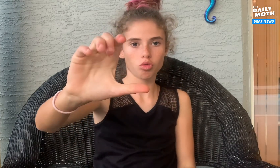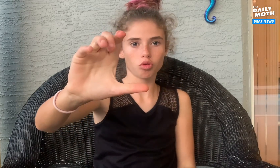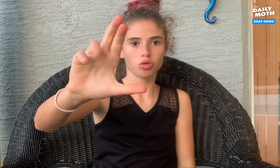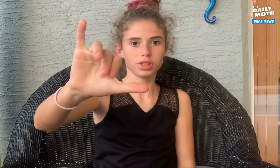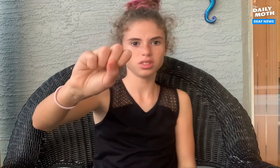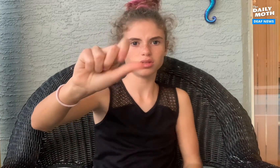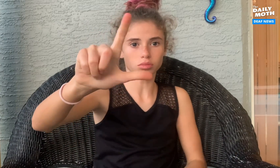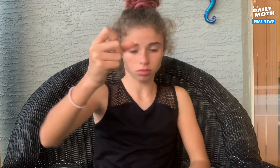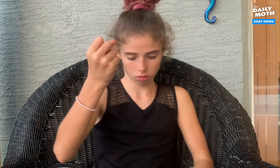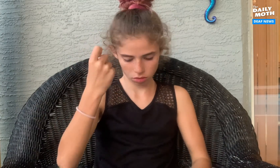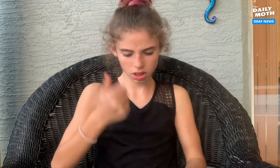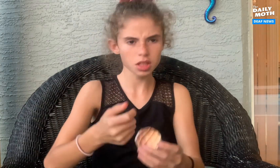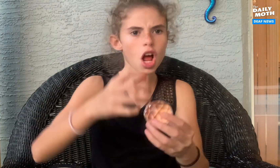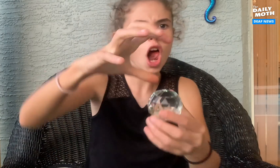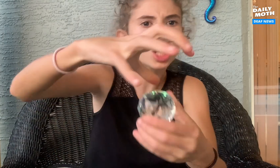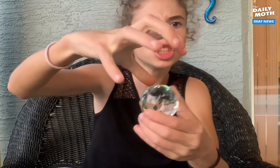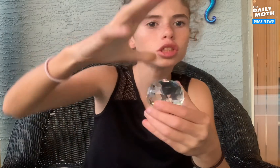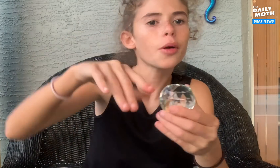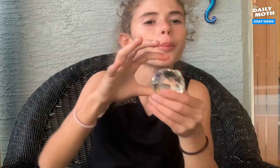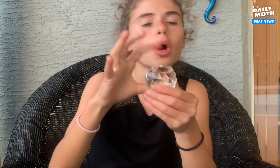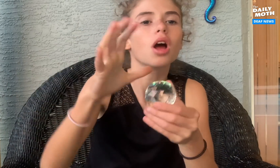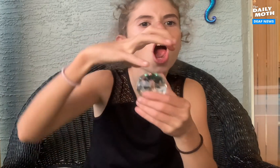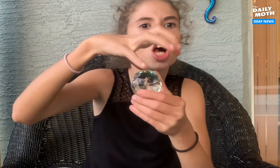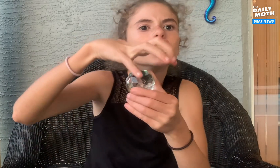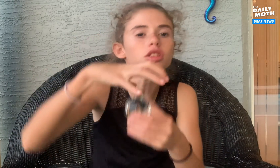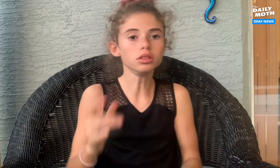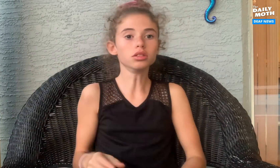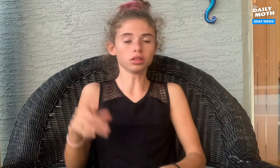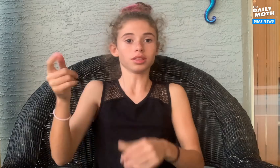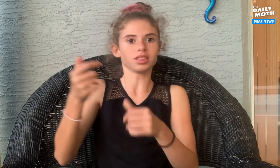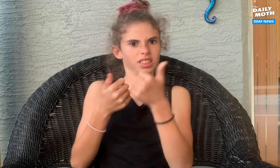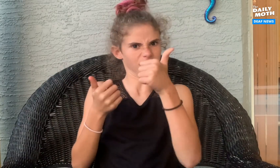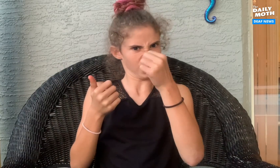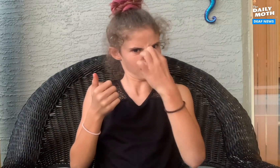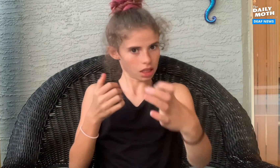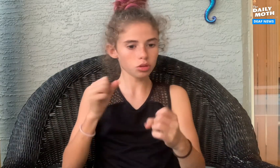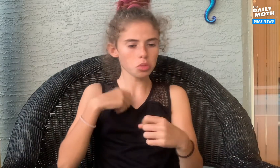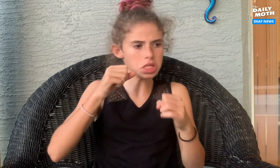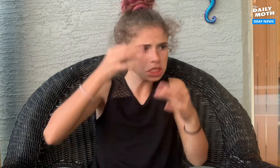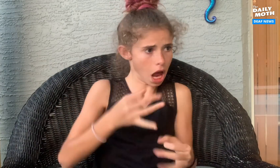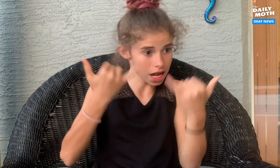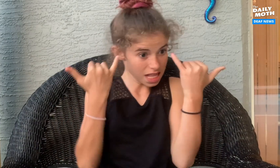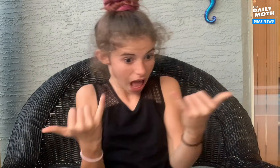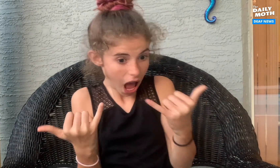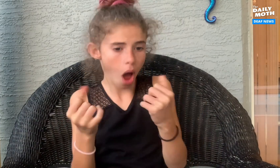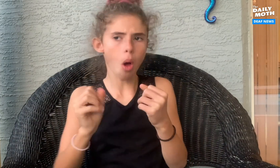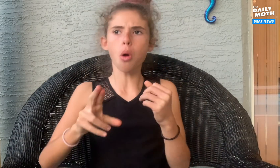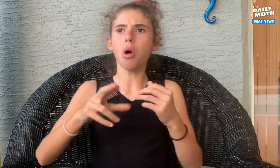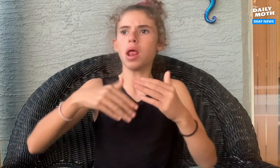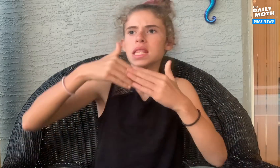Pete Buttigieg said that we have to wake up because we don't